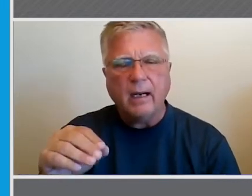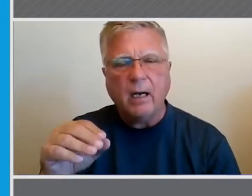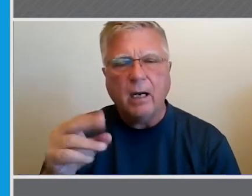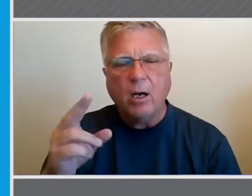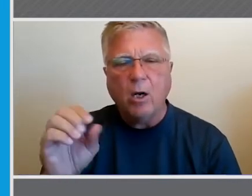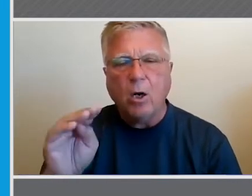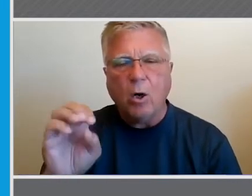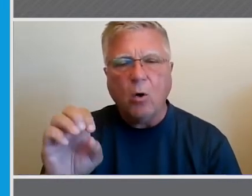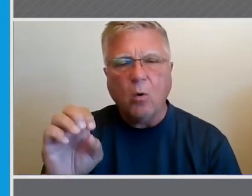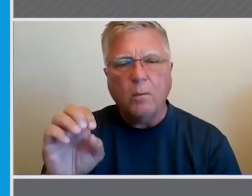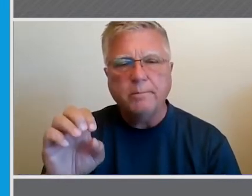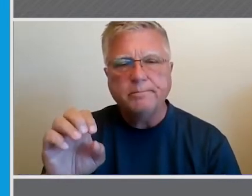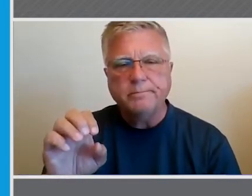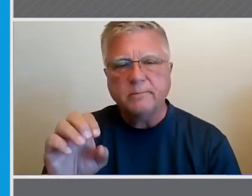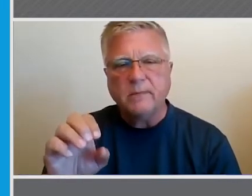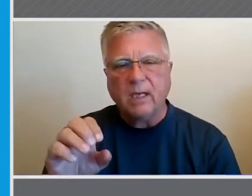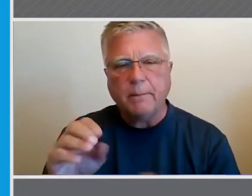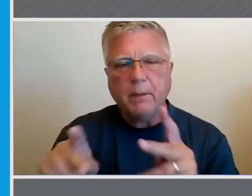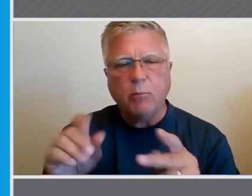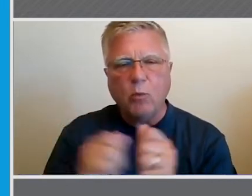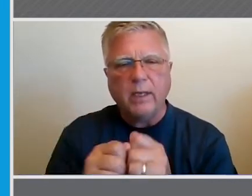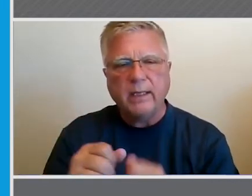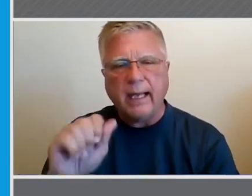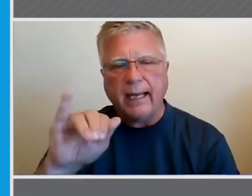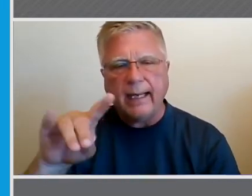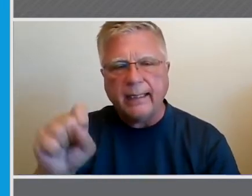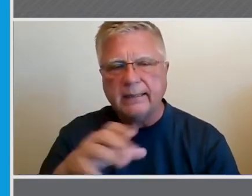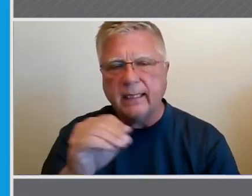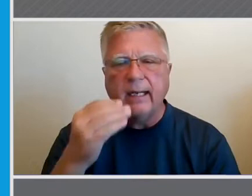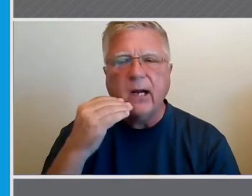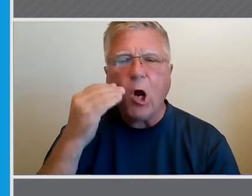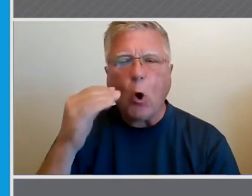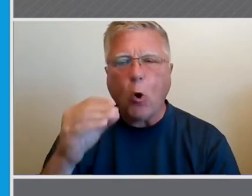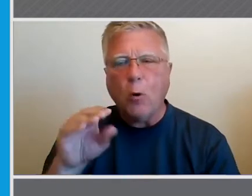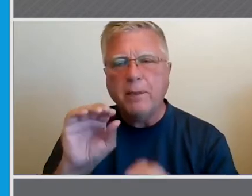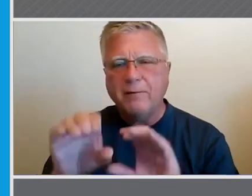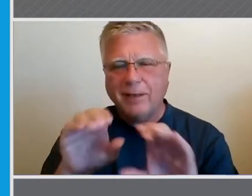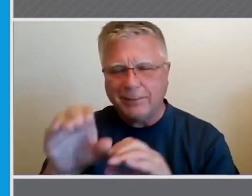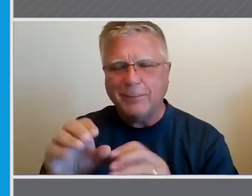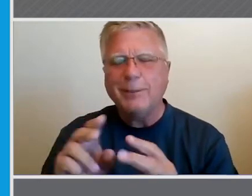Also roughly a million, and then the home investment Partnerships Program, which says